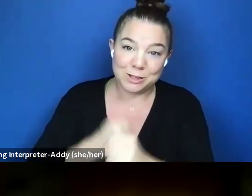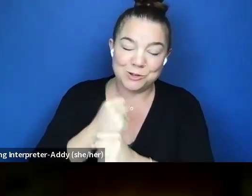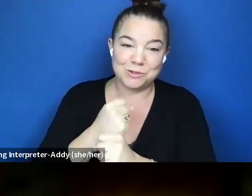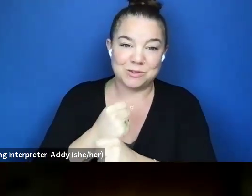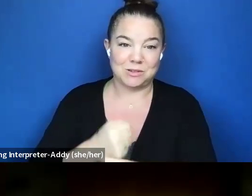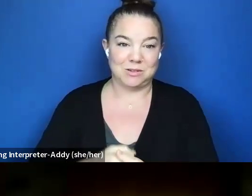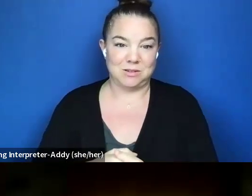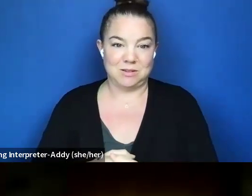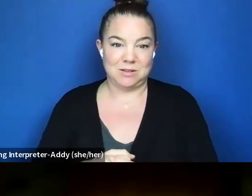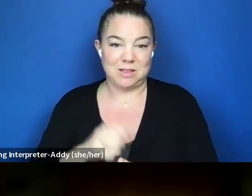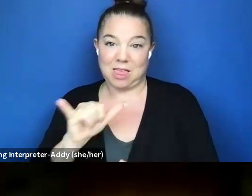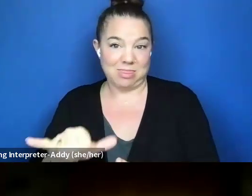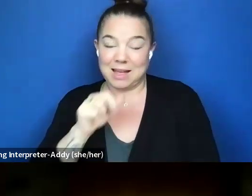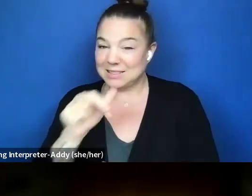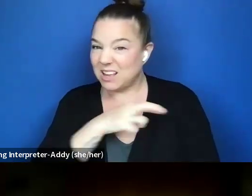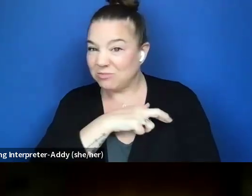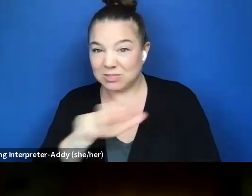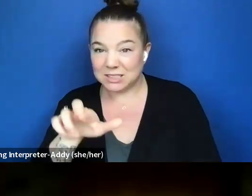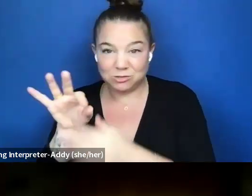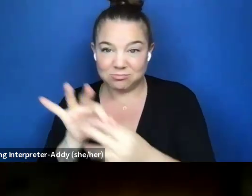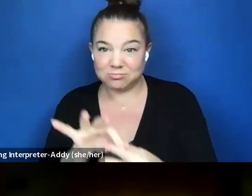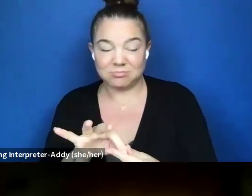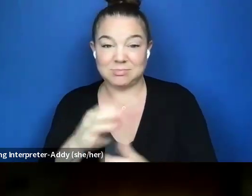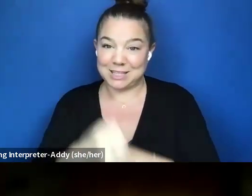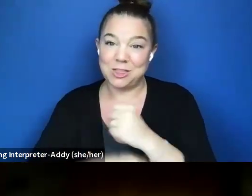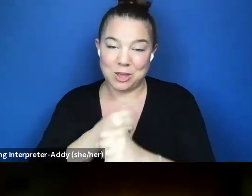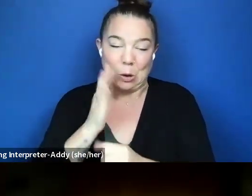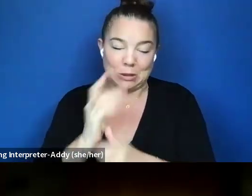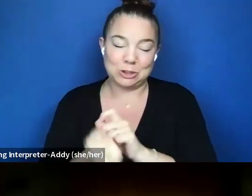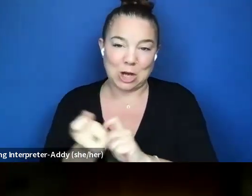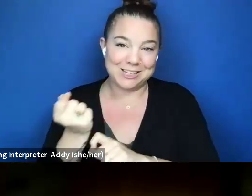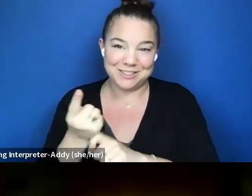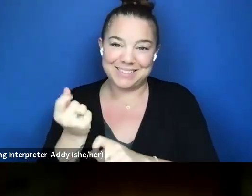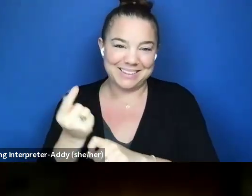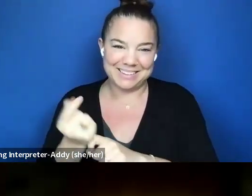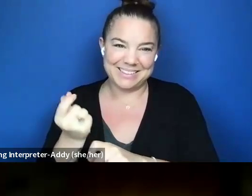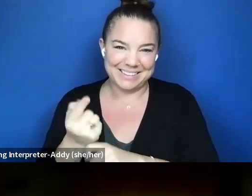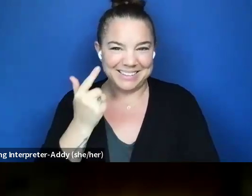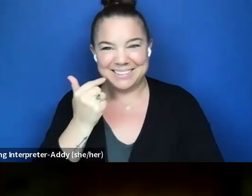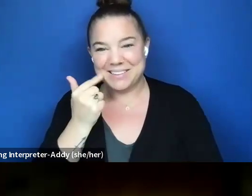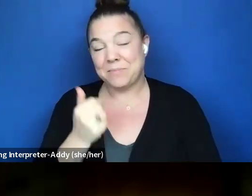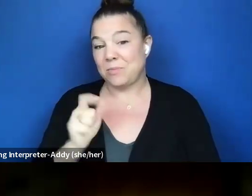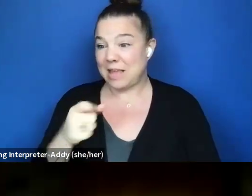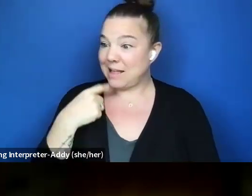Brooke Wilson (she/her): religiously connected to anything. The year changes every year. So you could just say, you know, Happy New Year,